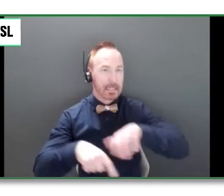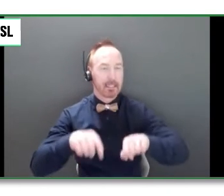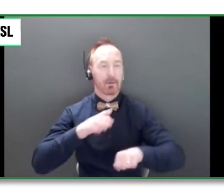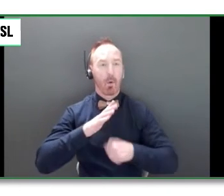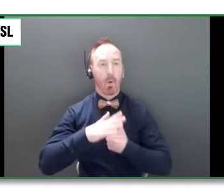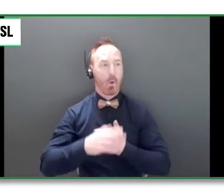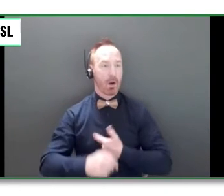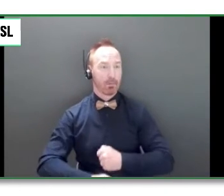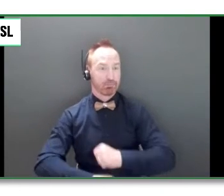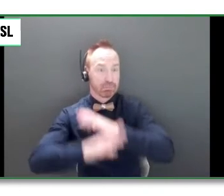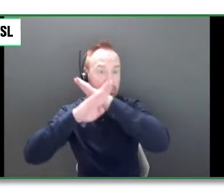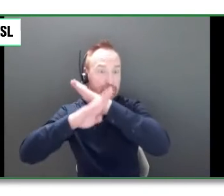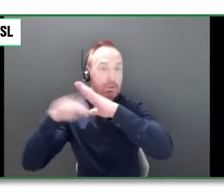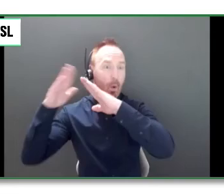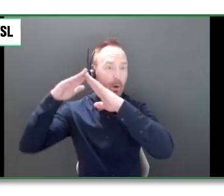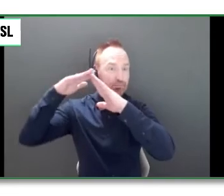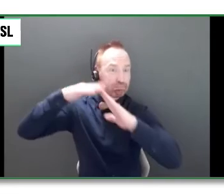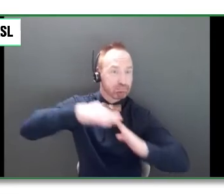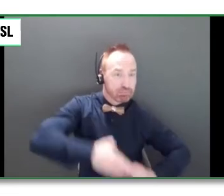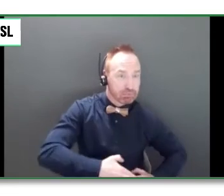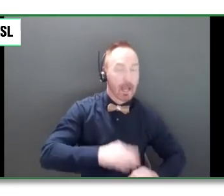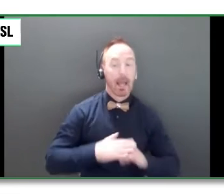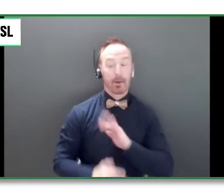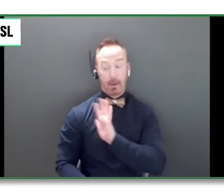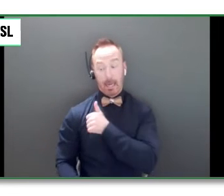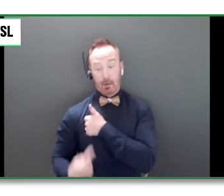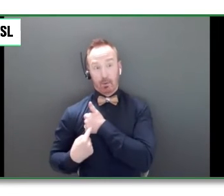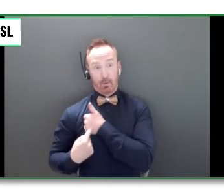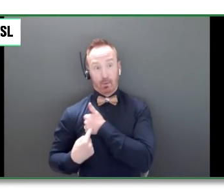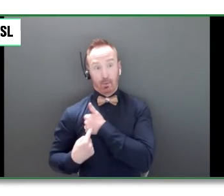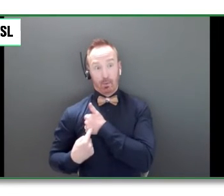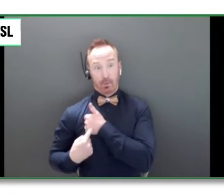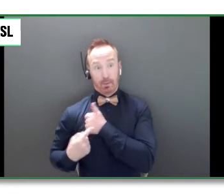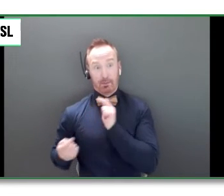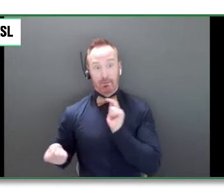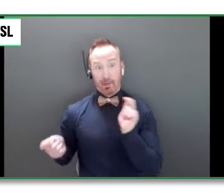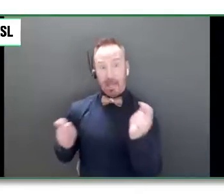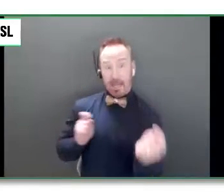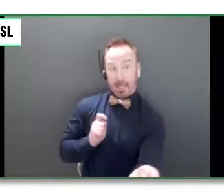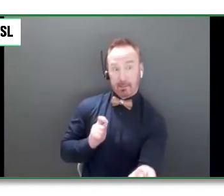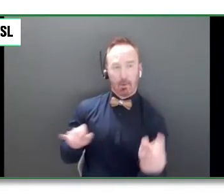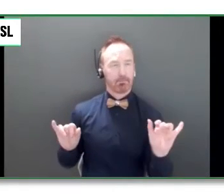attitudes changed? Um next slide please.